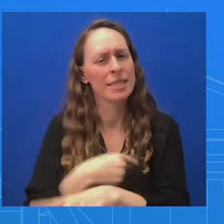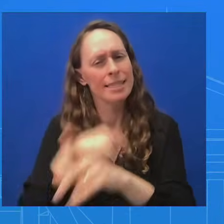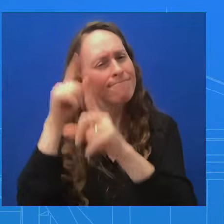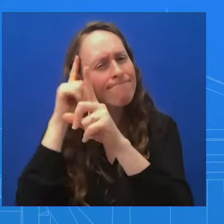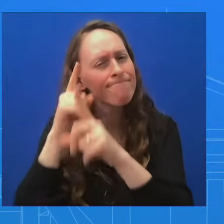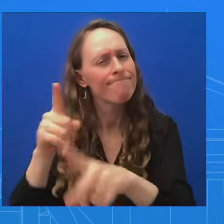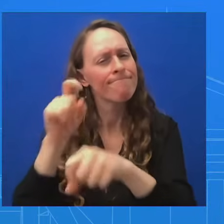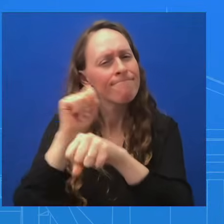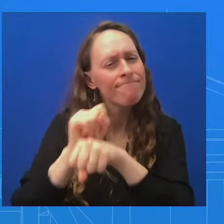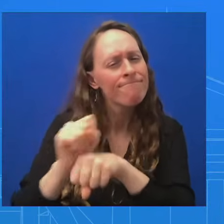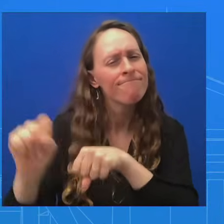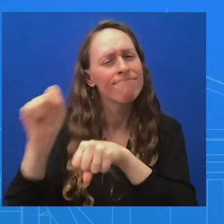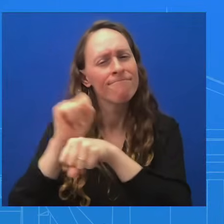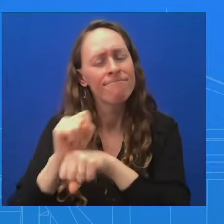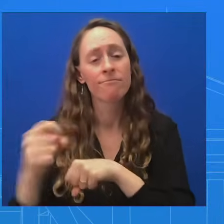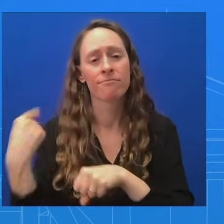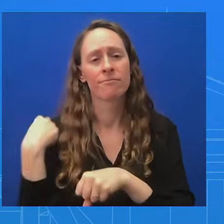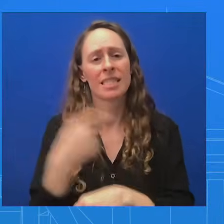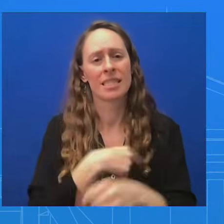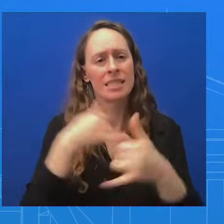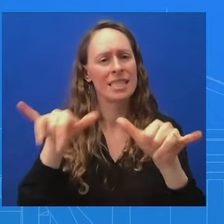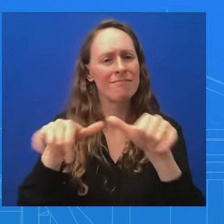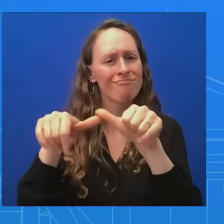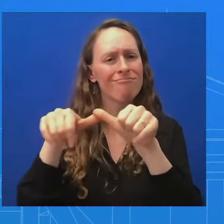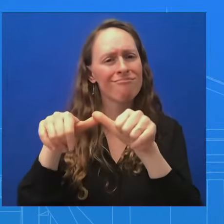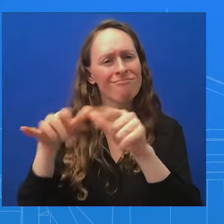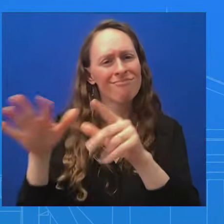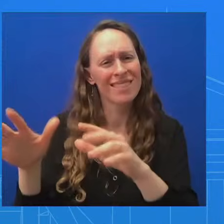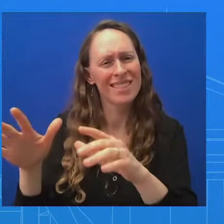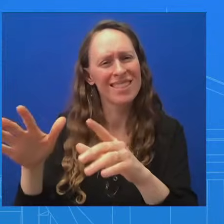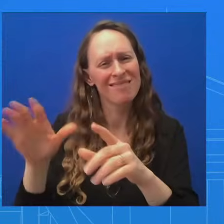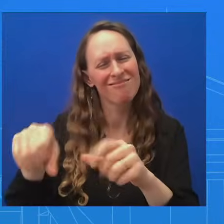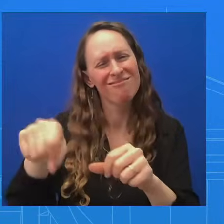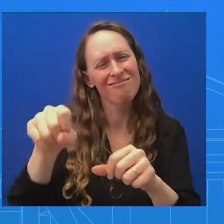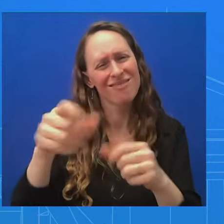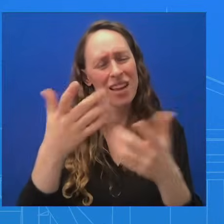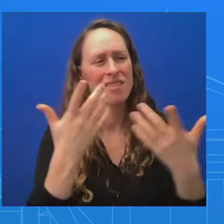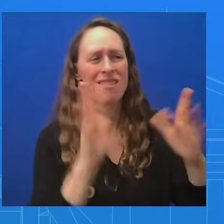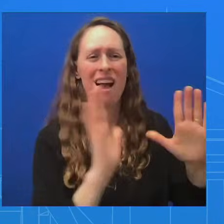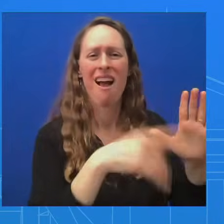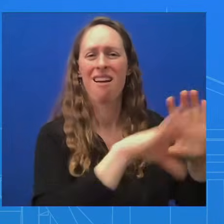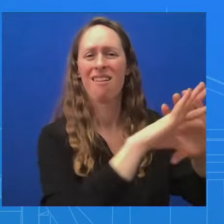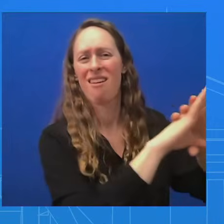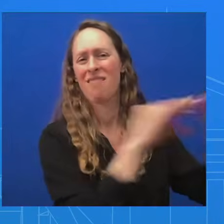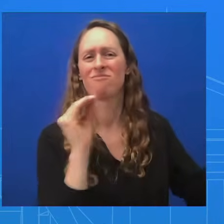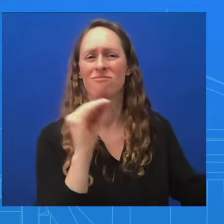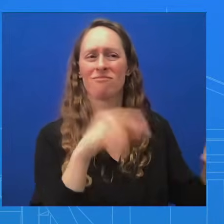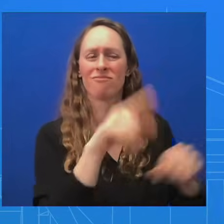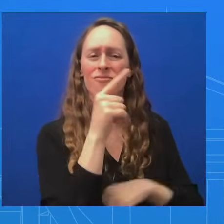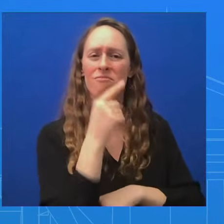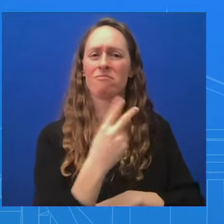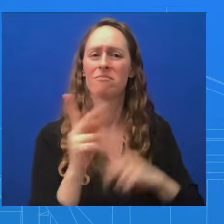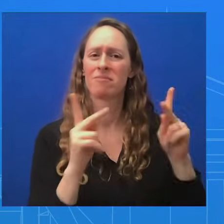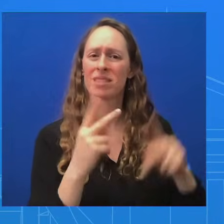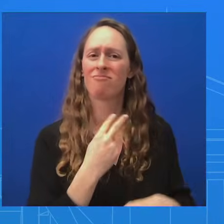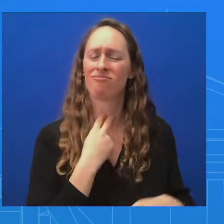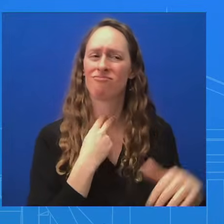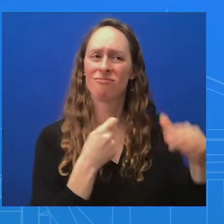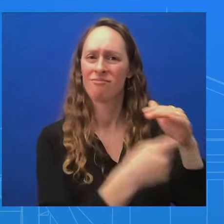And -- and I -- again, I don't want to -- I'm not going to put odds one way or another, except to say that --